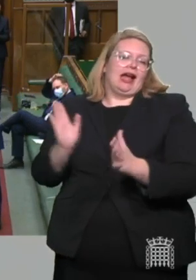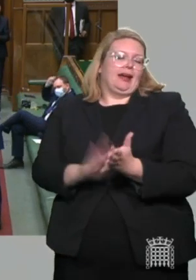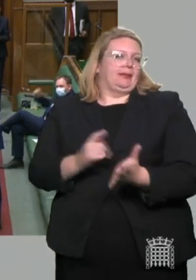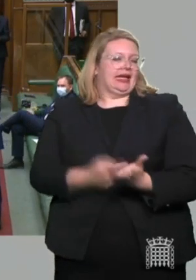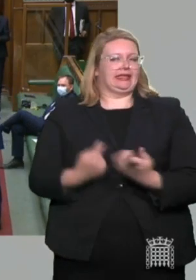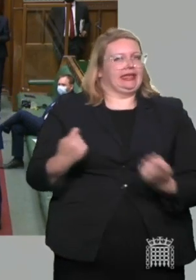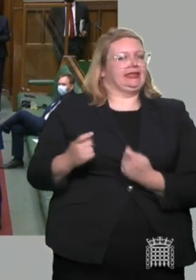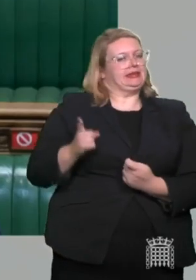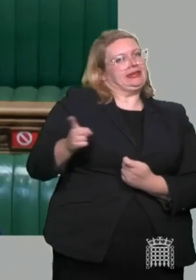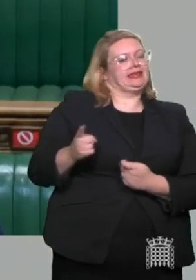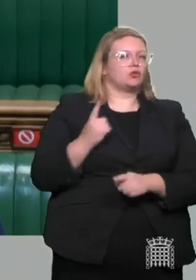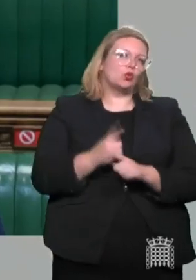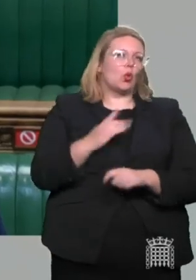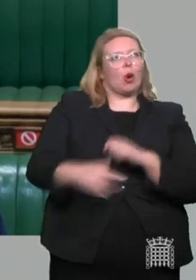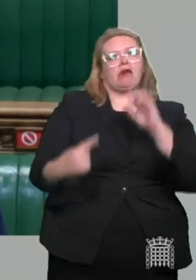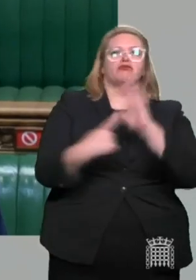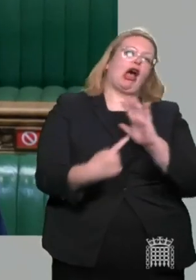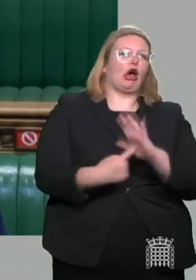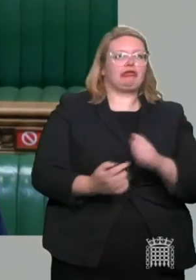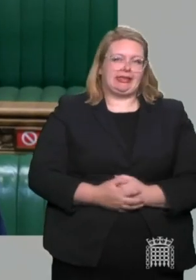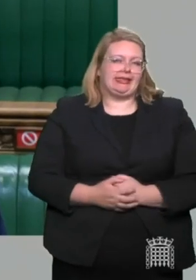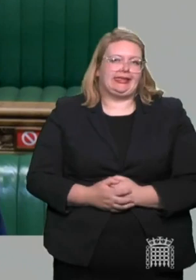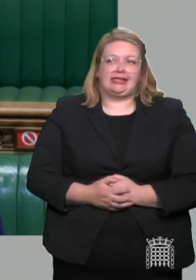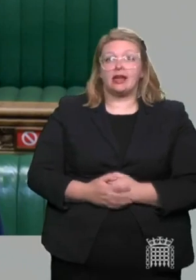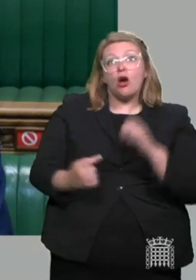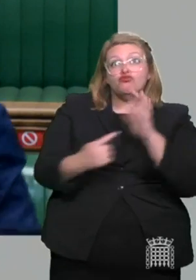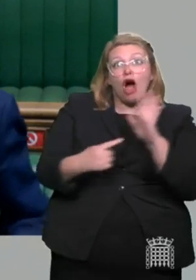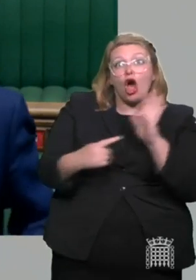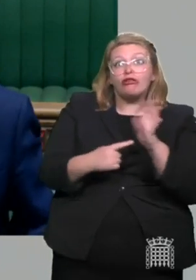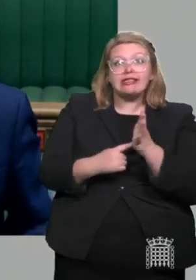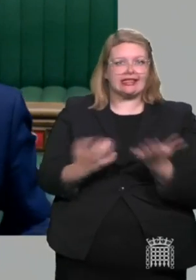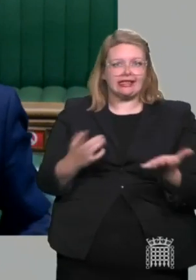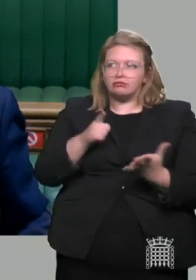spending his time doing? This is a Prime Minister who, during the pandemic, was nipping out of